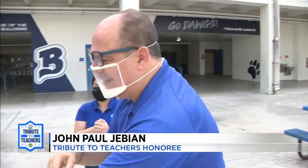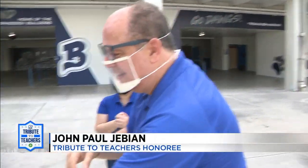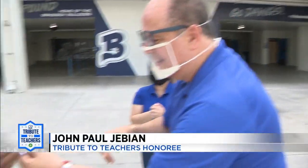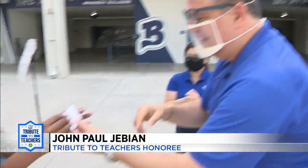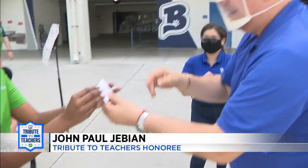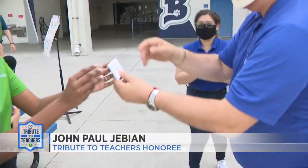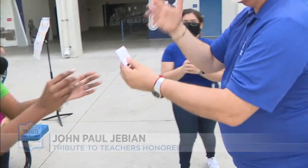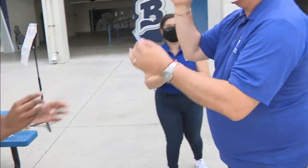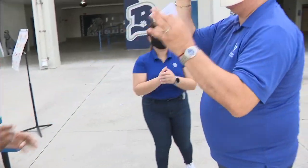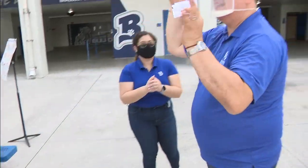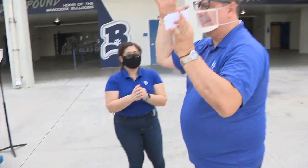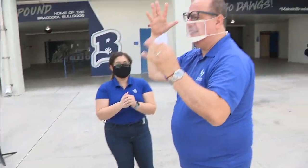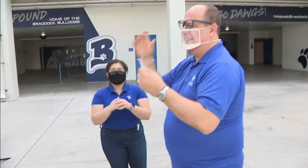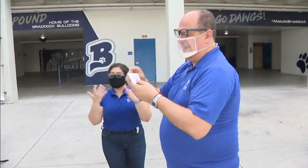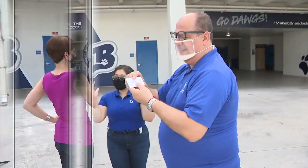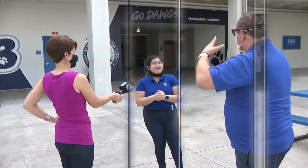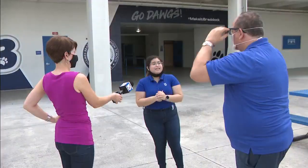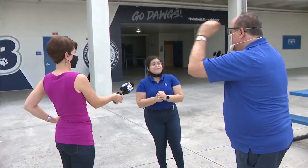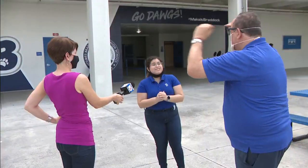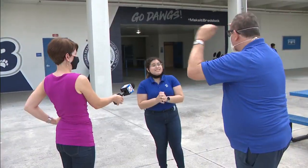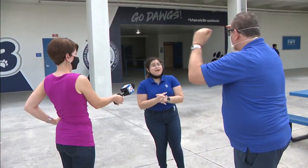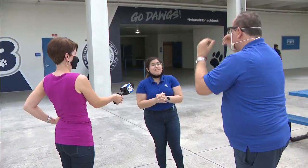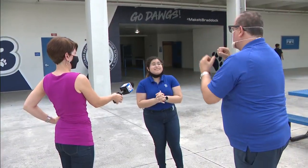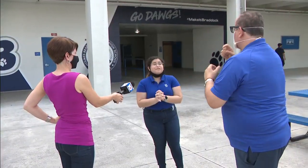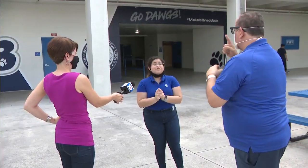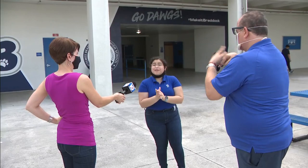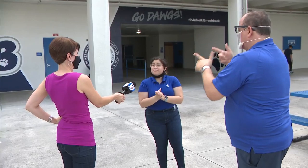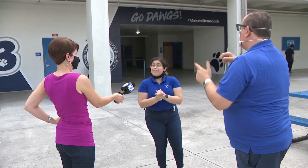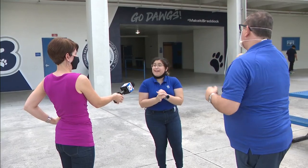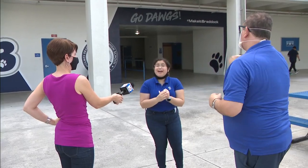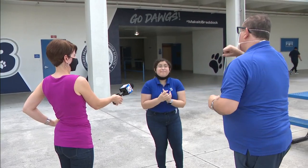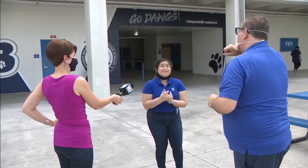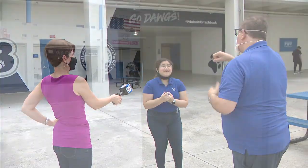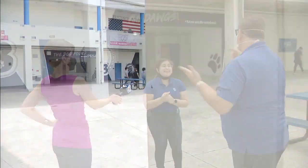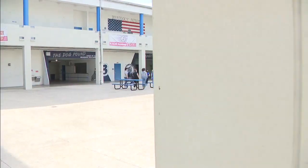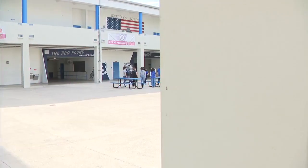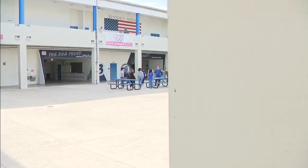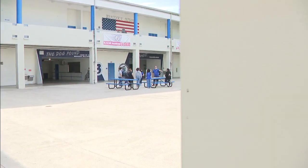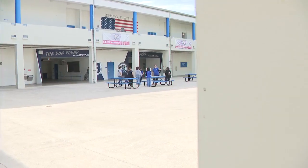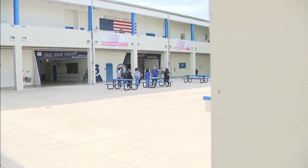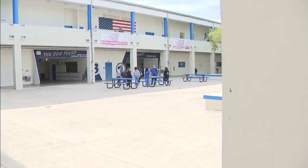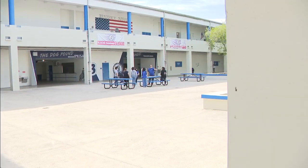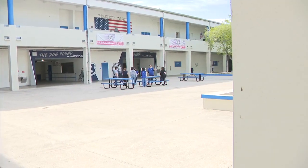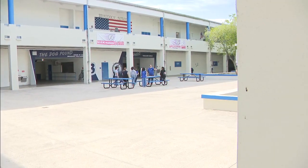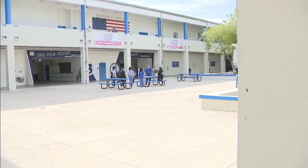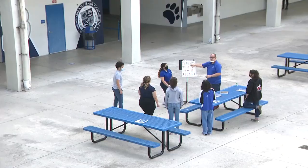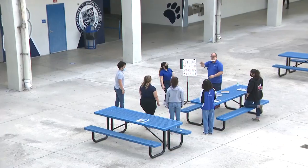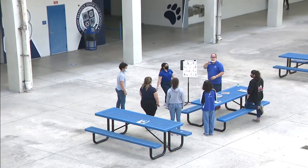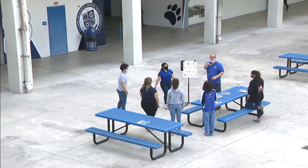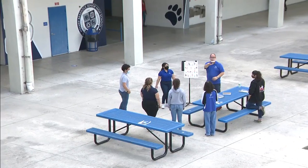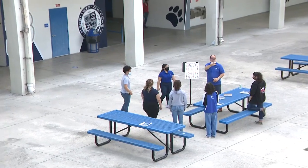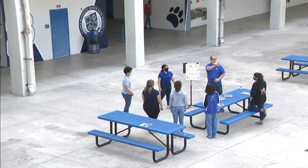IS REACTION UNDERSTANDABLE